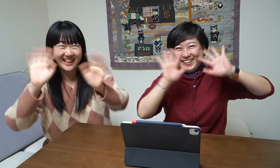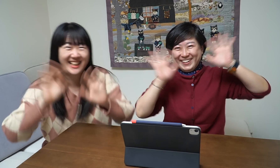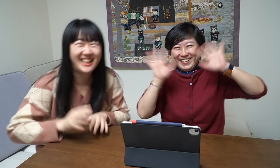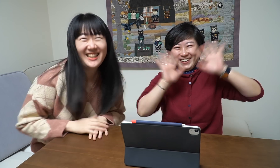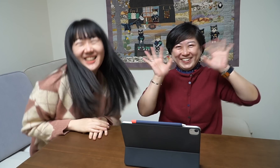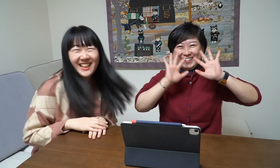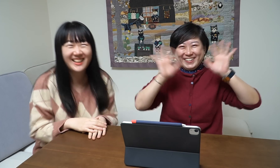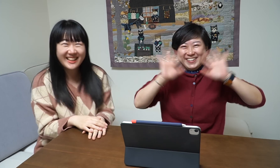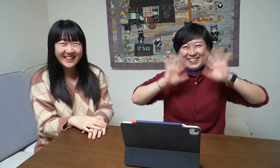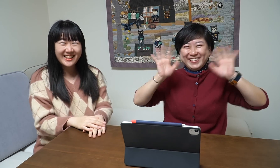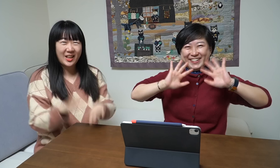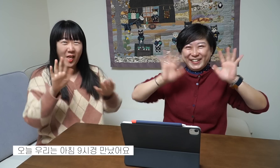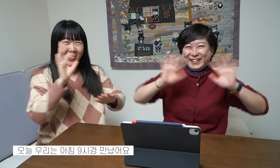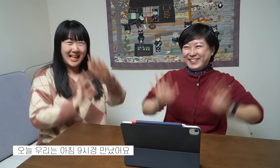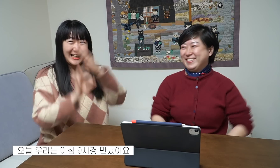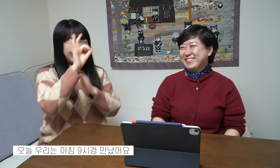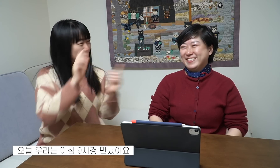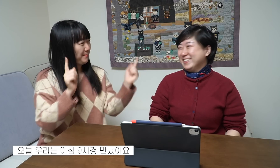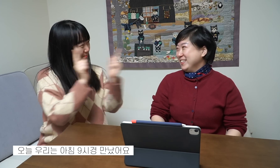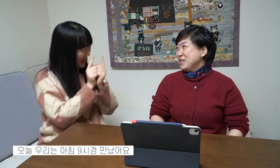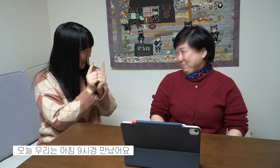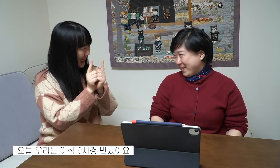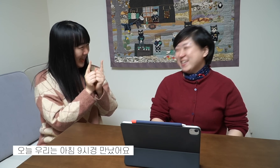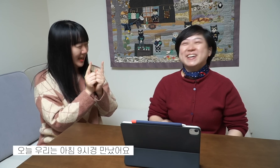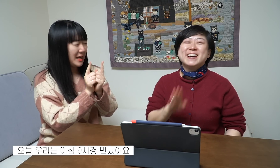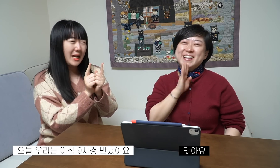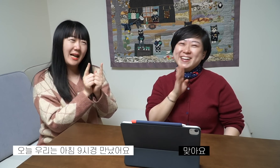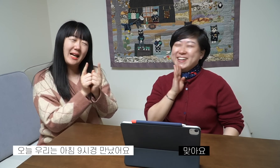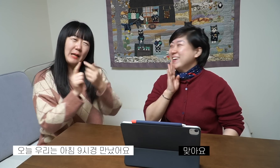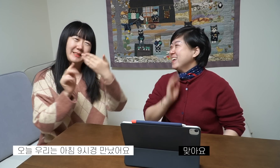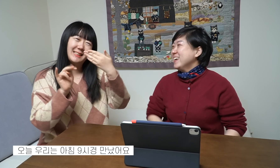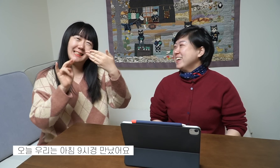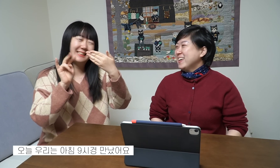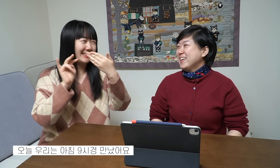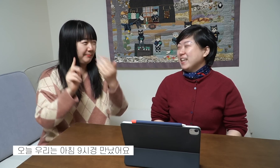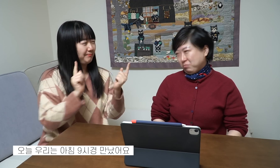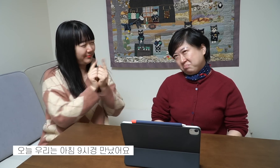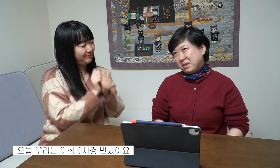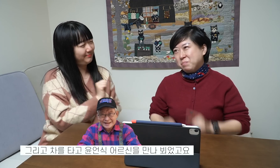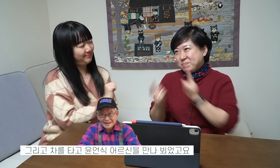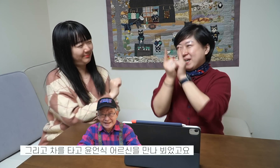Today we met around 9 in the morning. That's right.